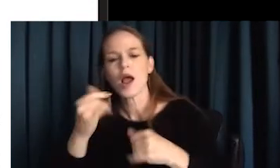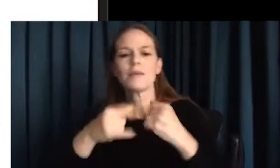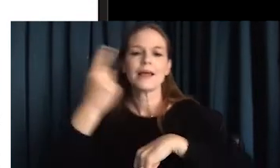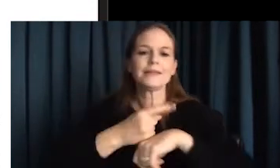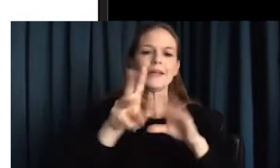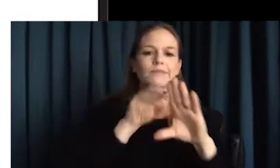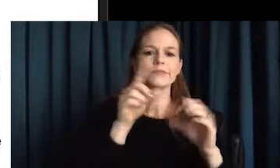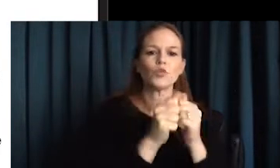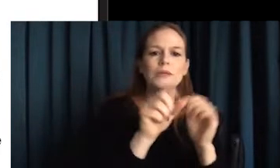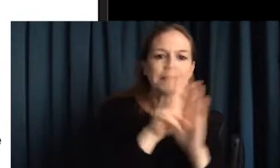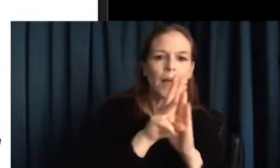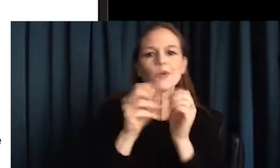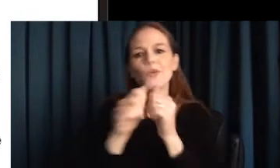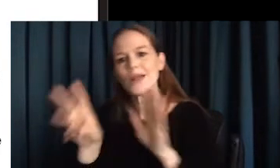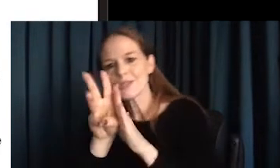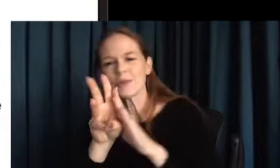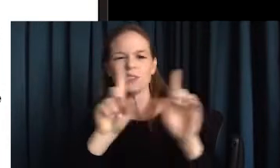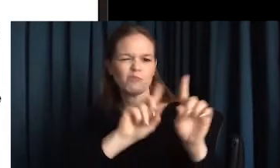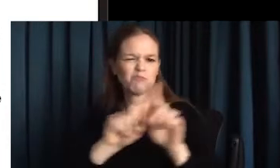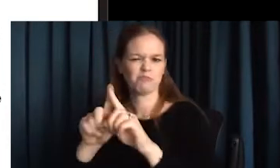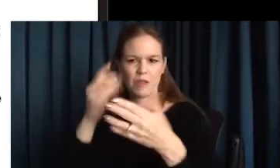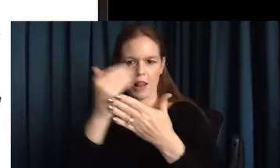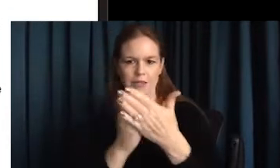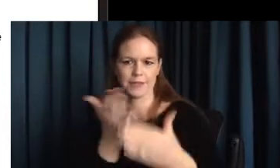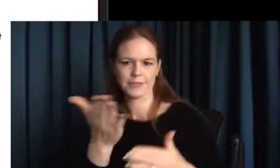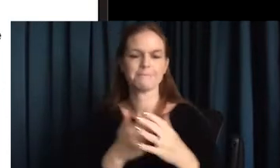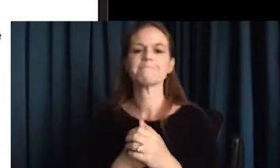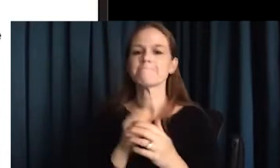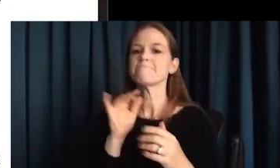to withdraw with a W. So those are definitely dates you want to be aware of.